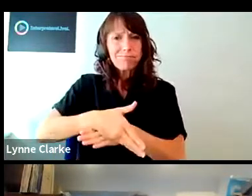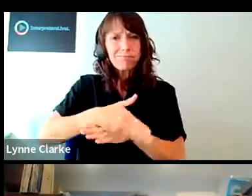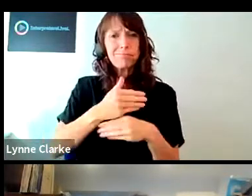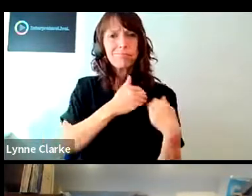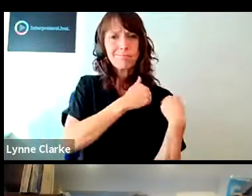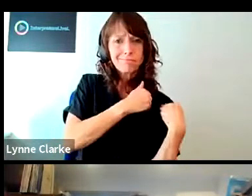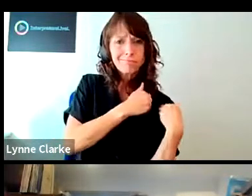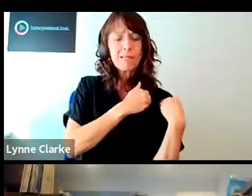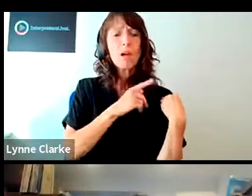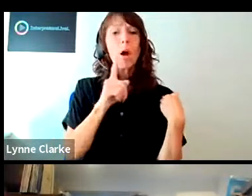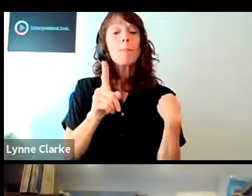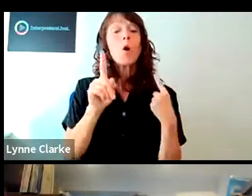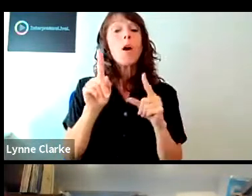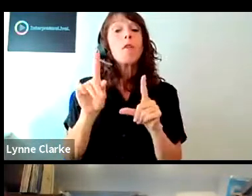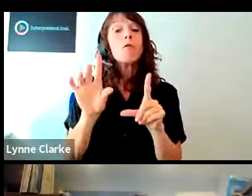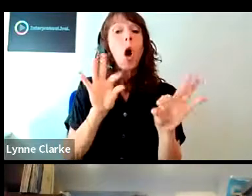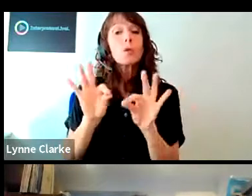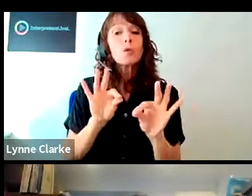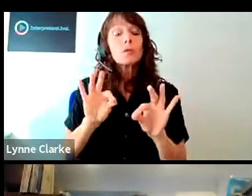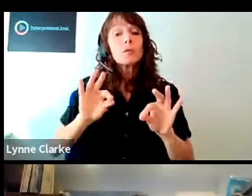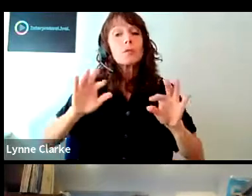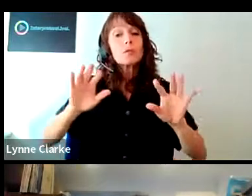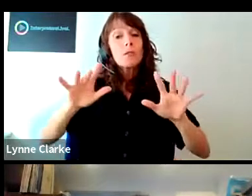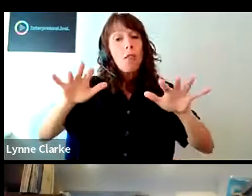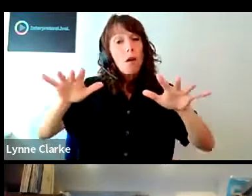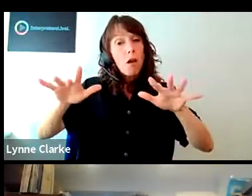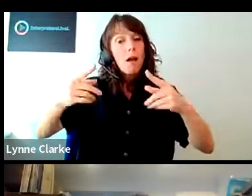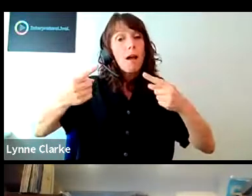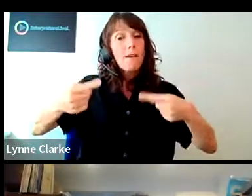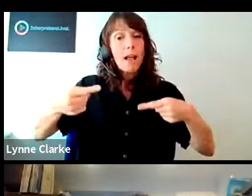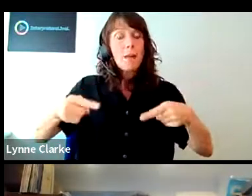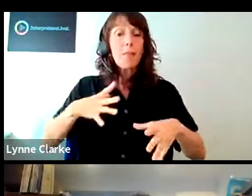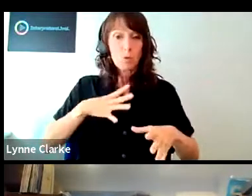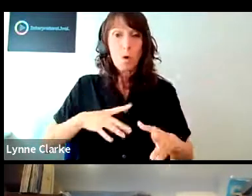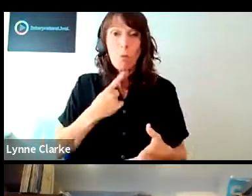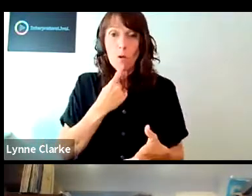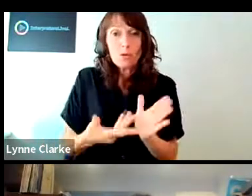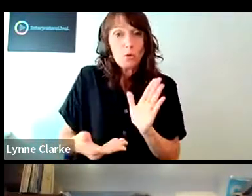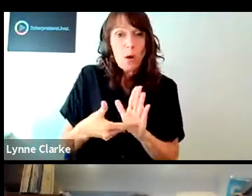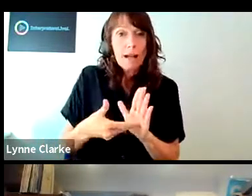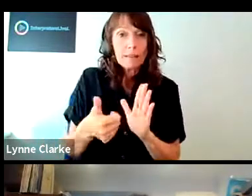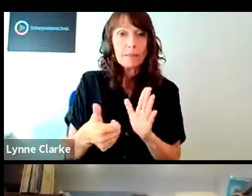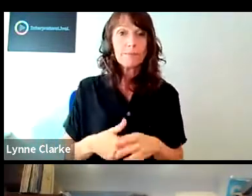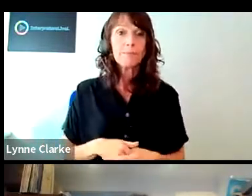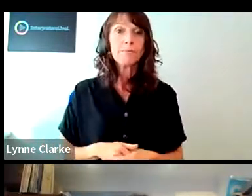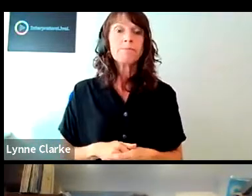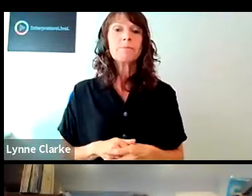But the options are there that is what I wanted it to say.